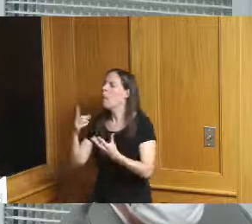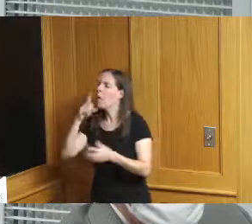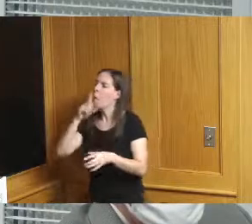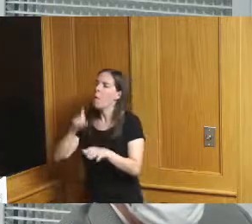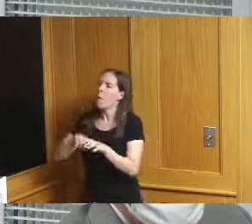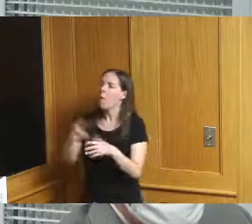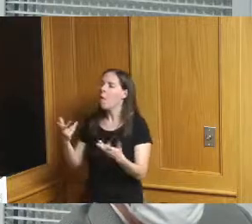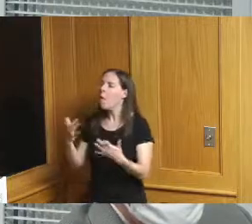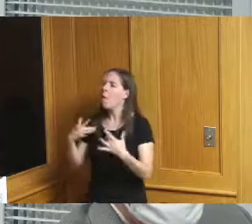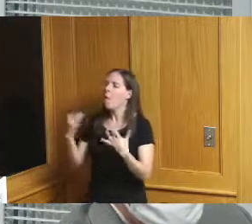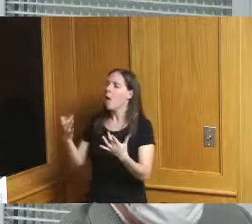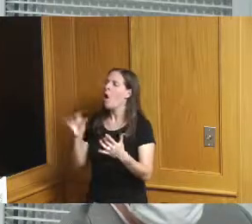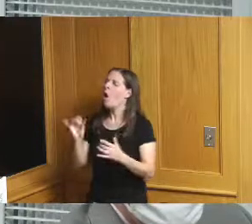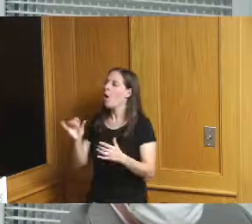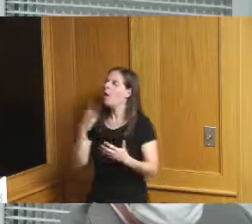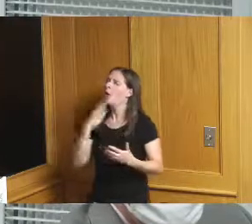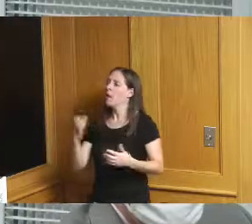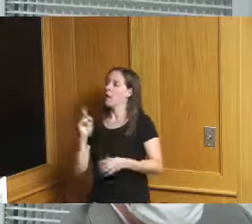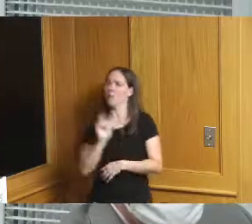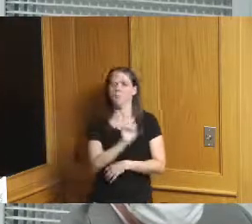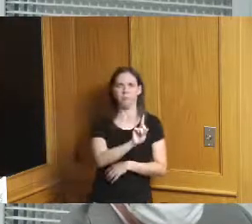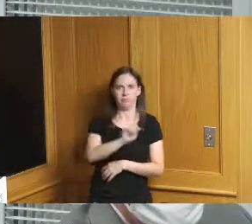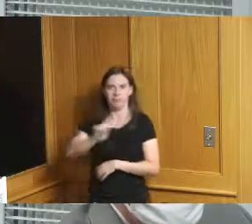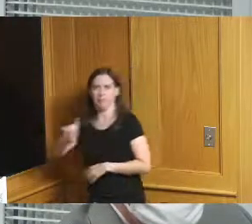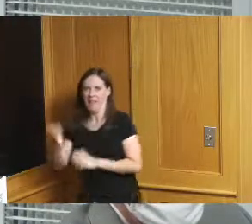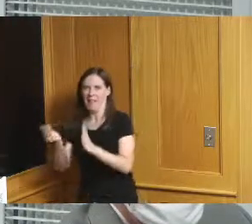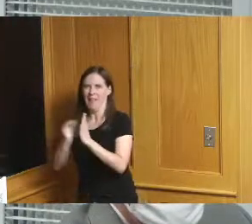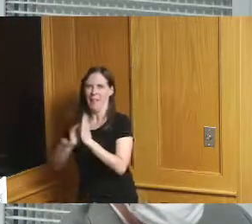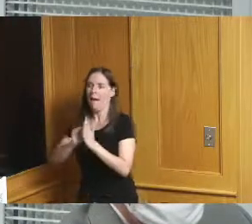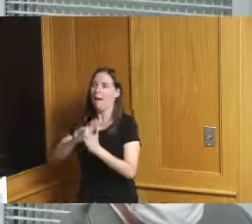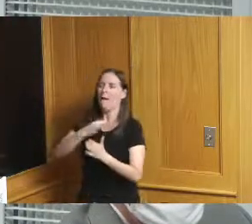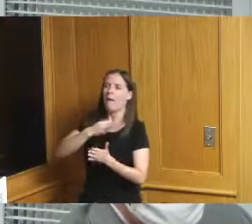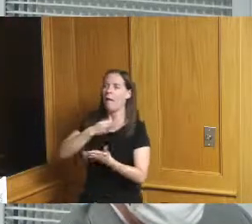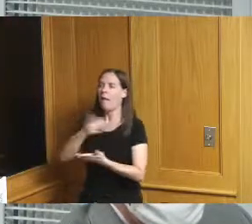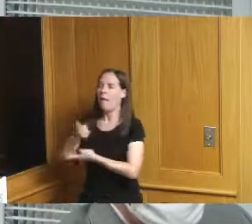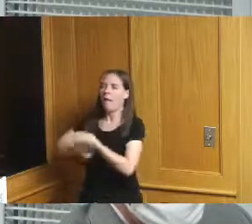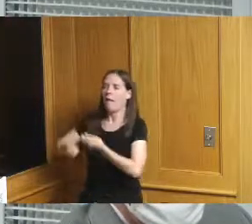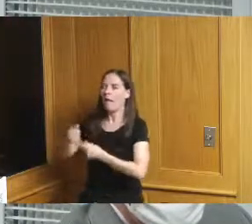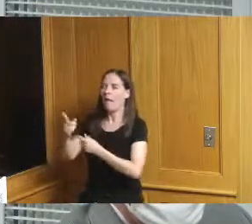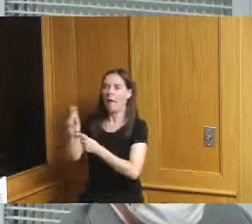with a clinician you hear me you've heard me say many times put down your social media and talk